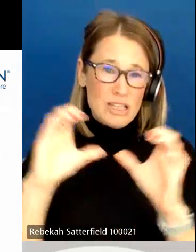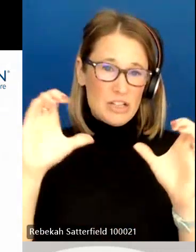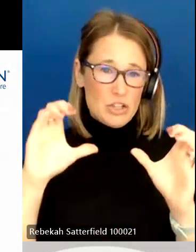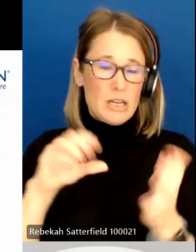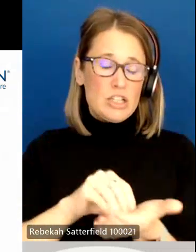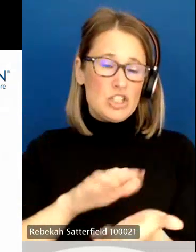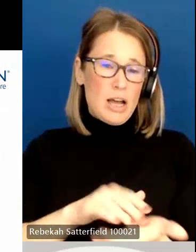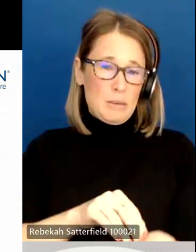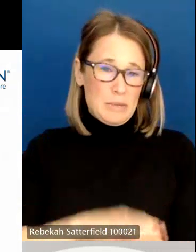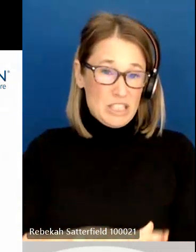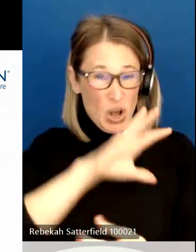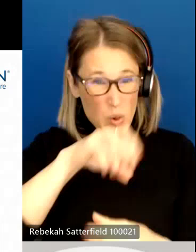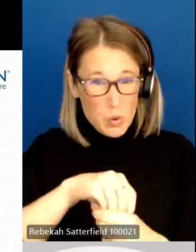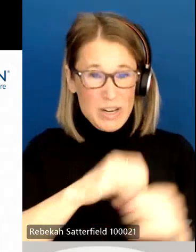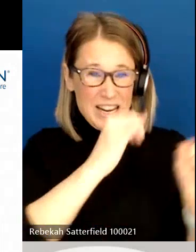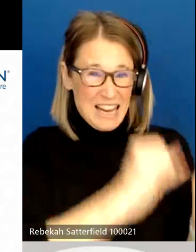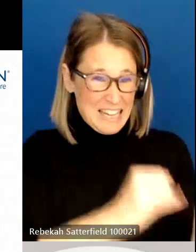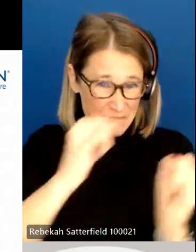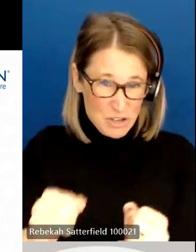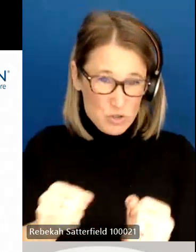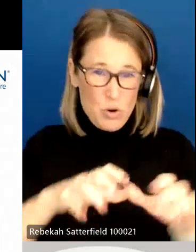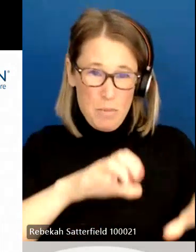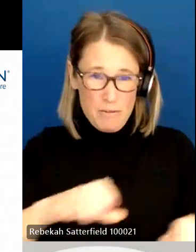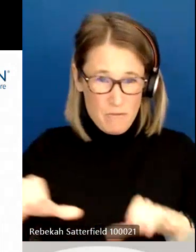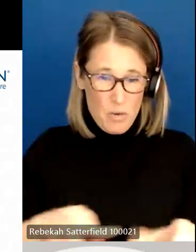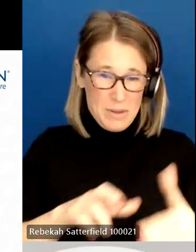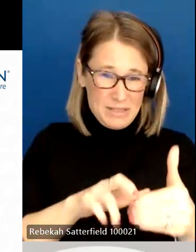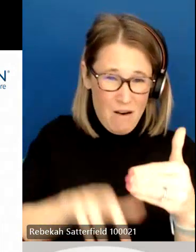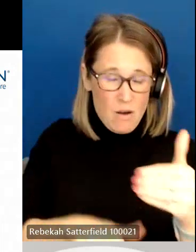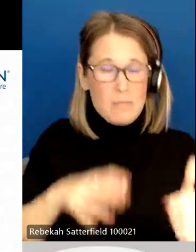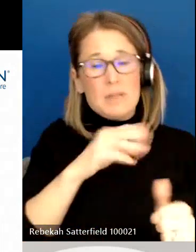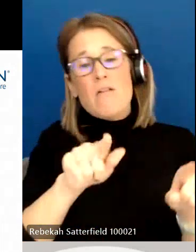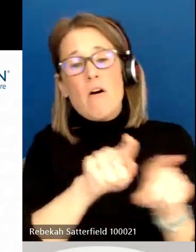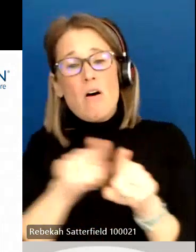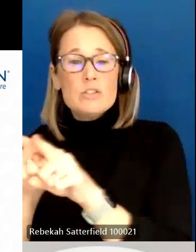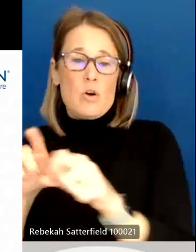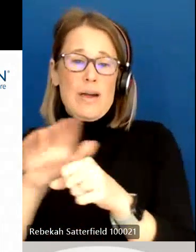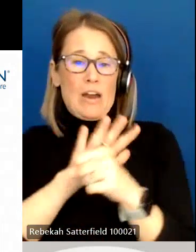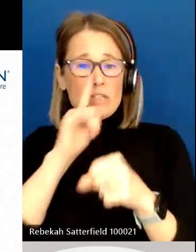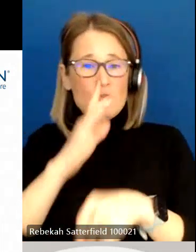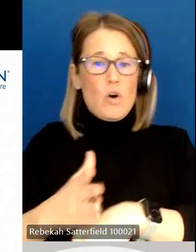individual performance outcomes as well as areas uh for improvement for those who did not pass the